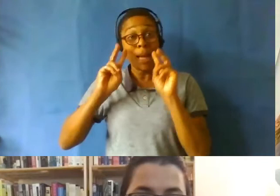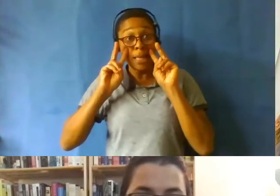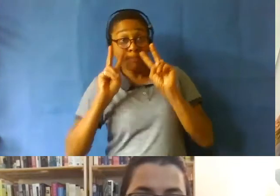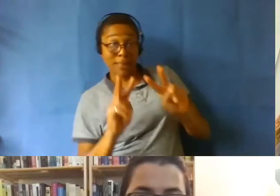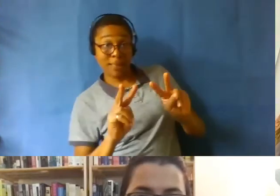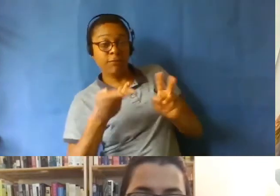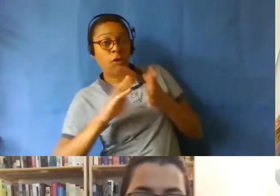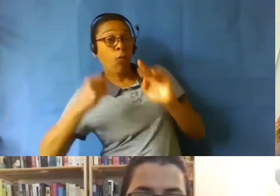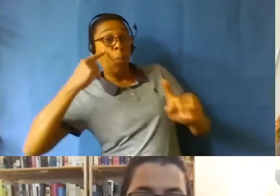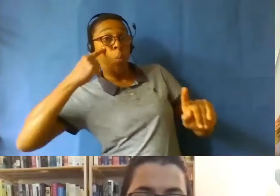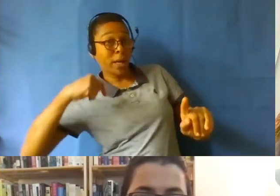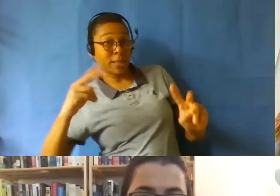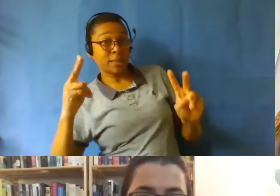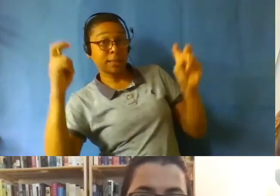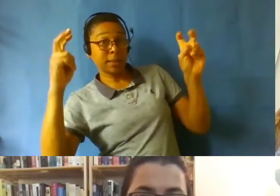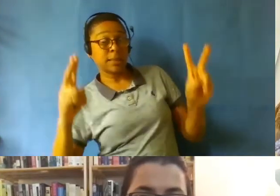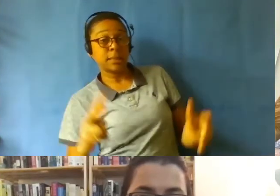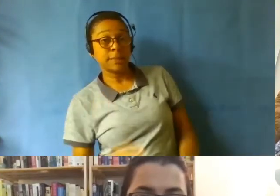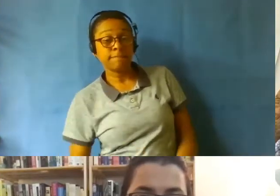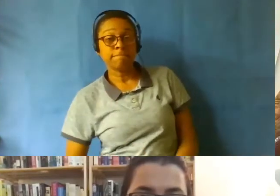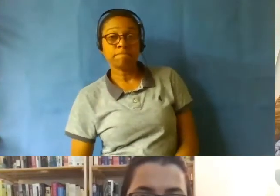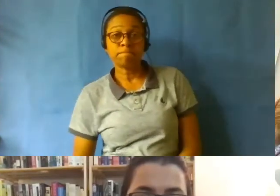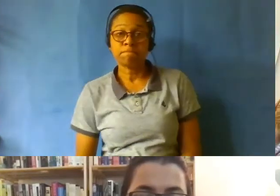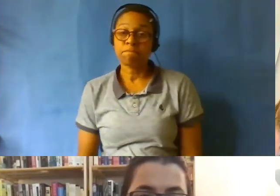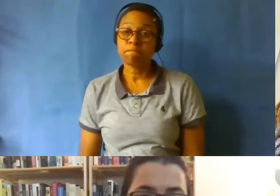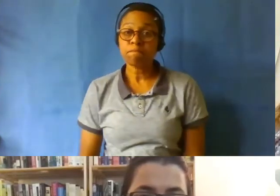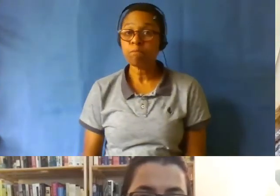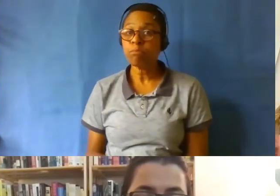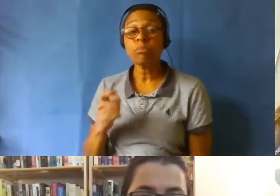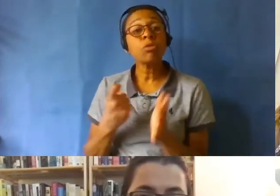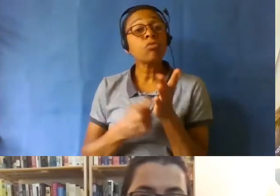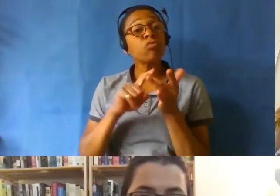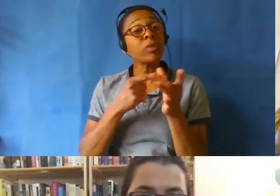sometime. Definitely I mean when I first was talking about mental health with my